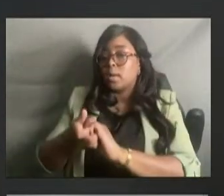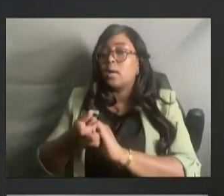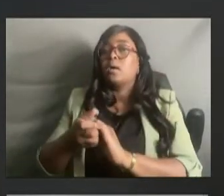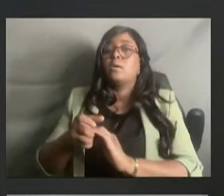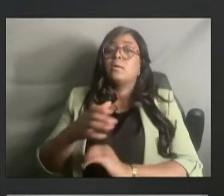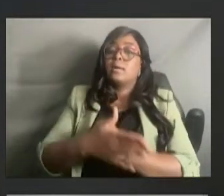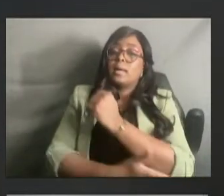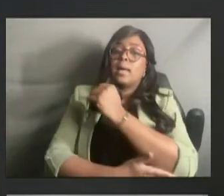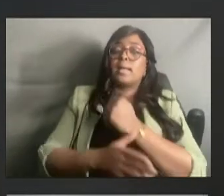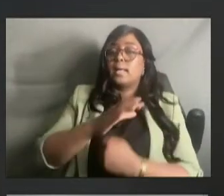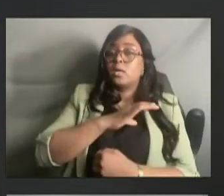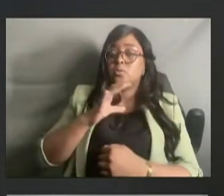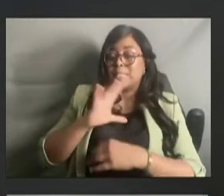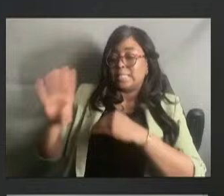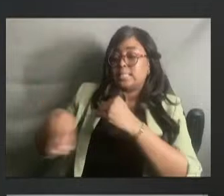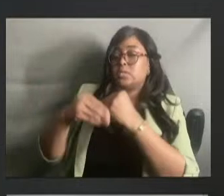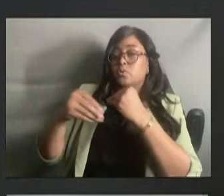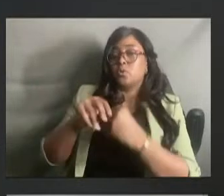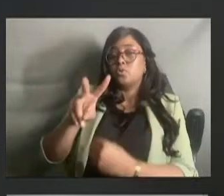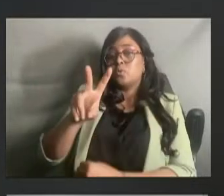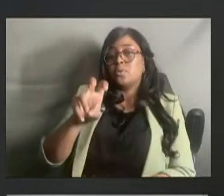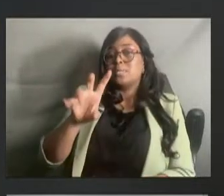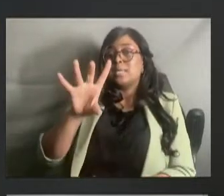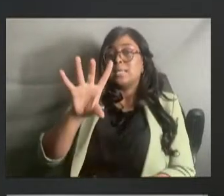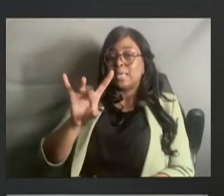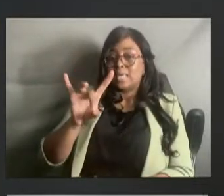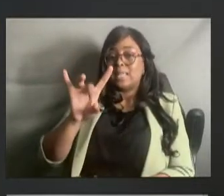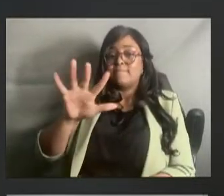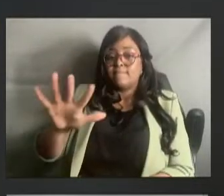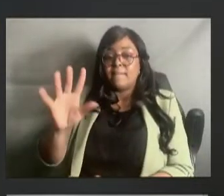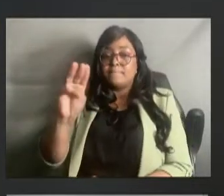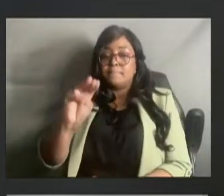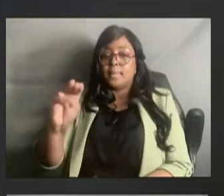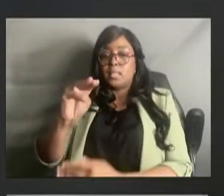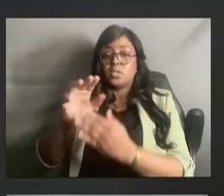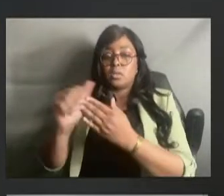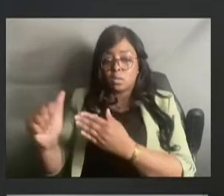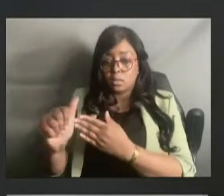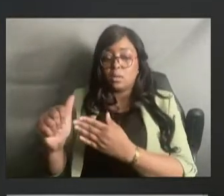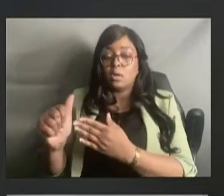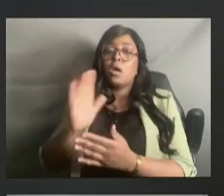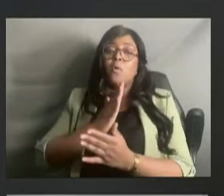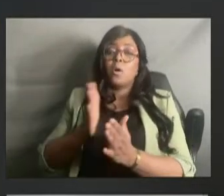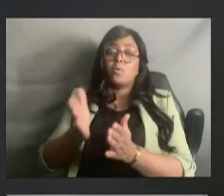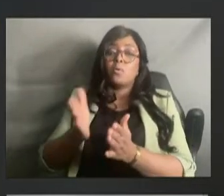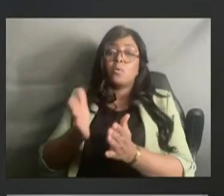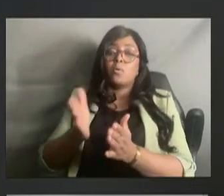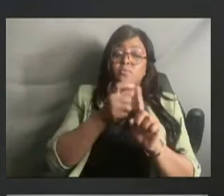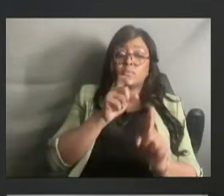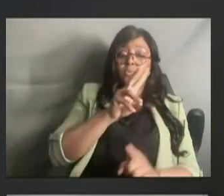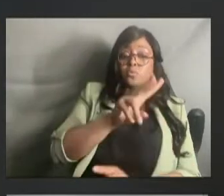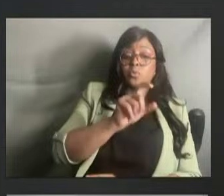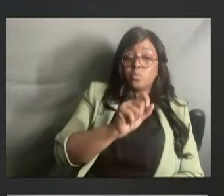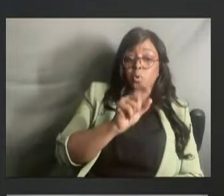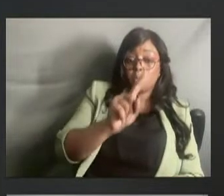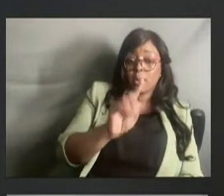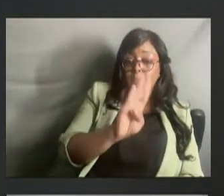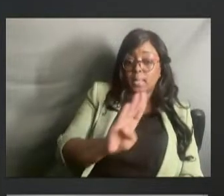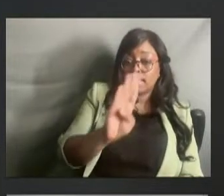of our county funding partners, our county council of an